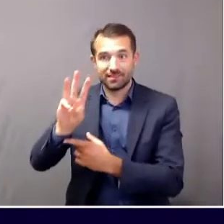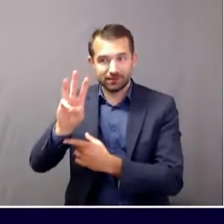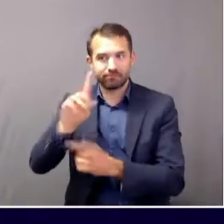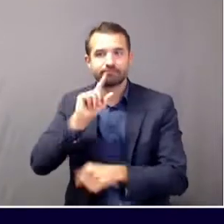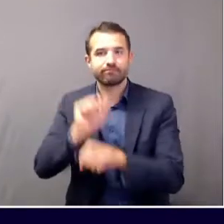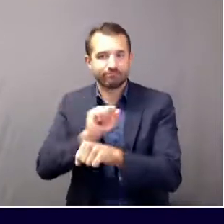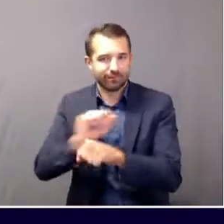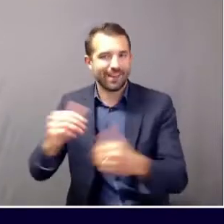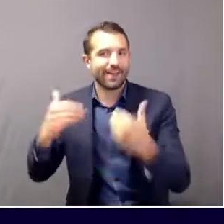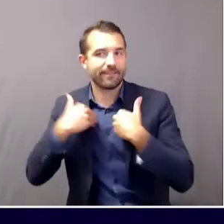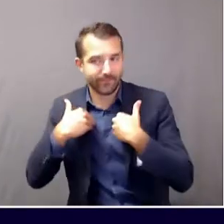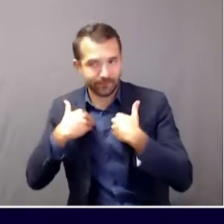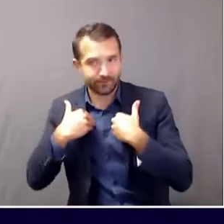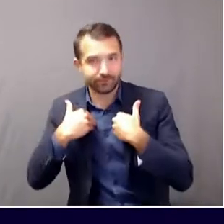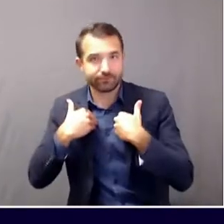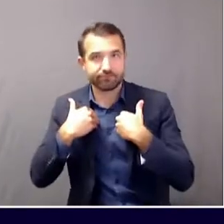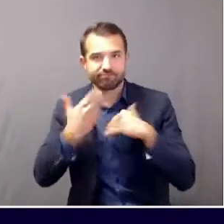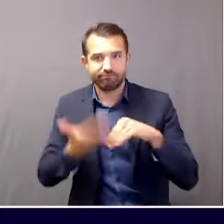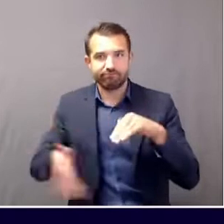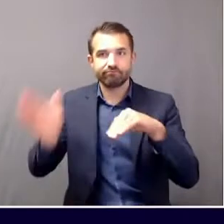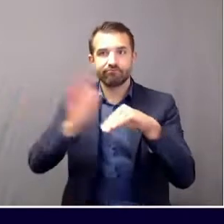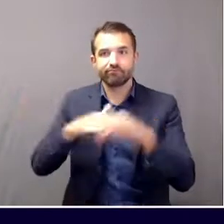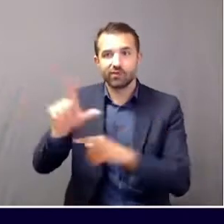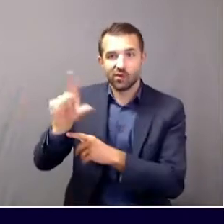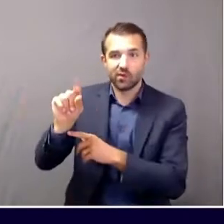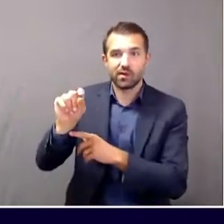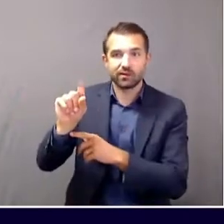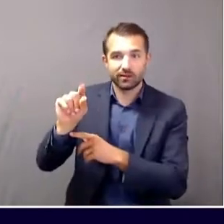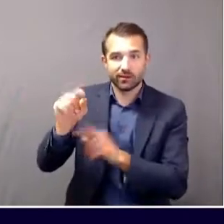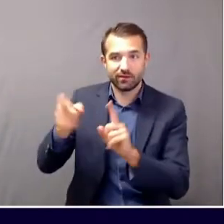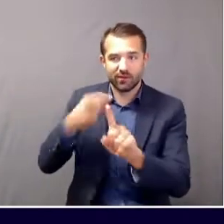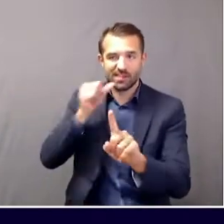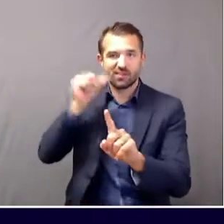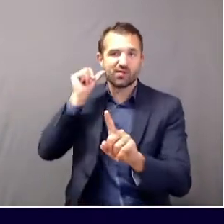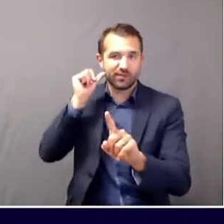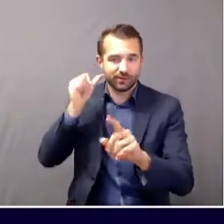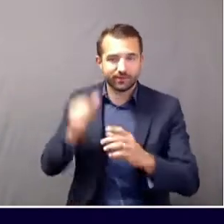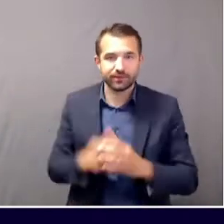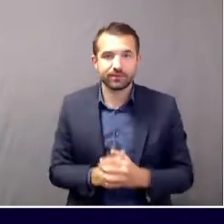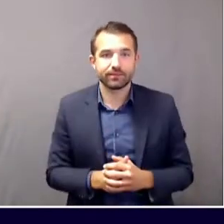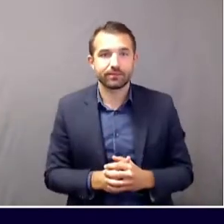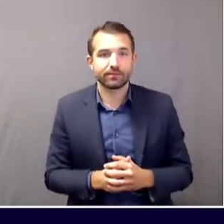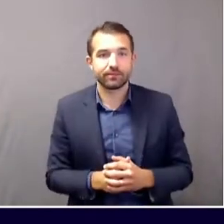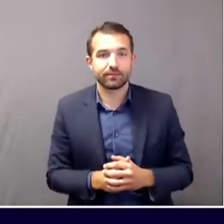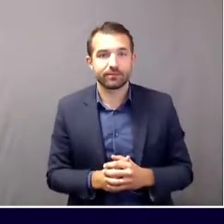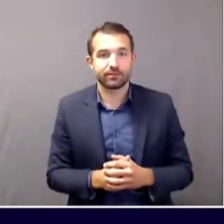representing an increase of